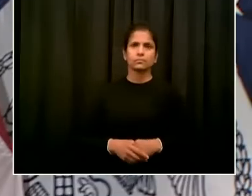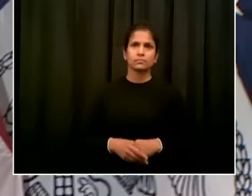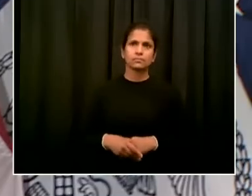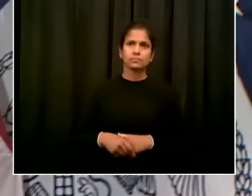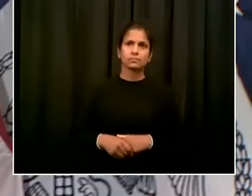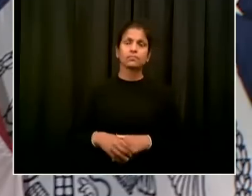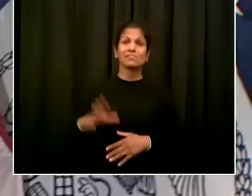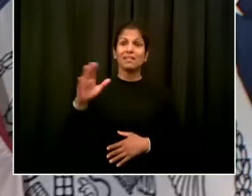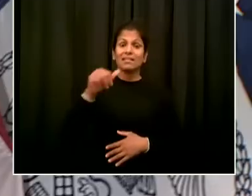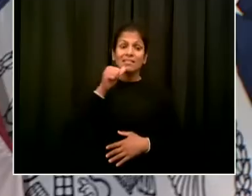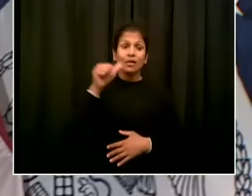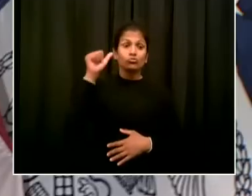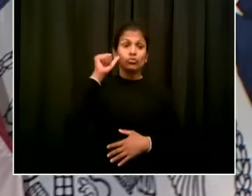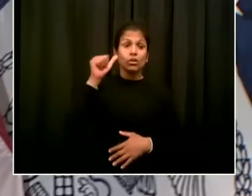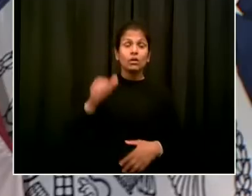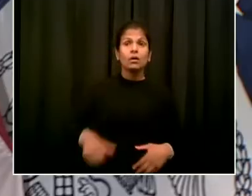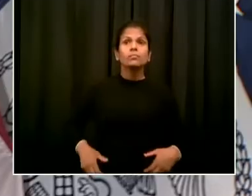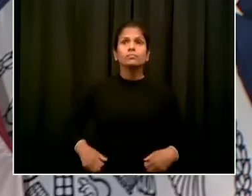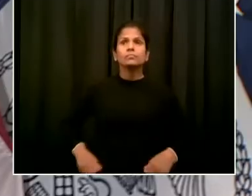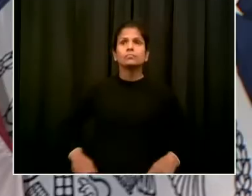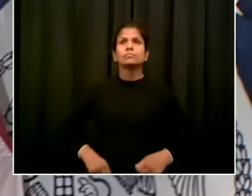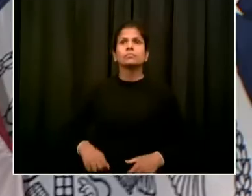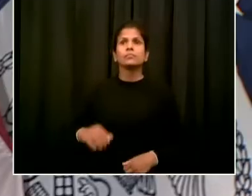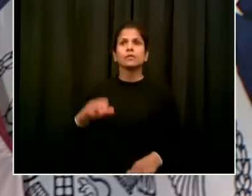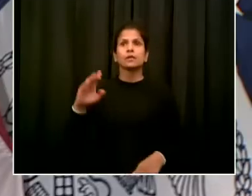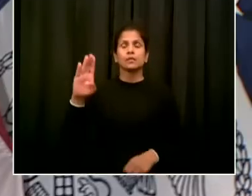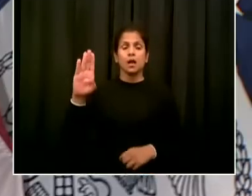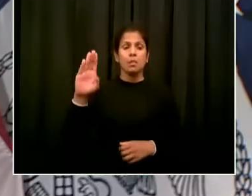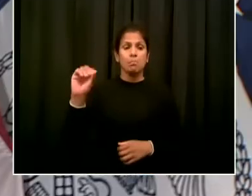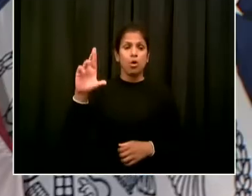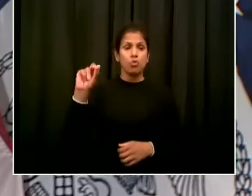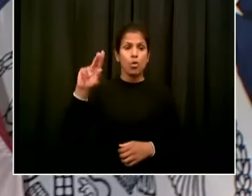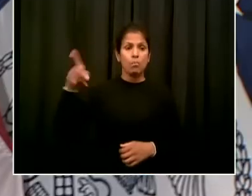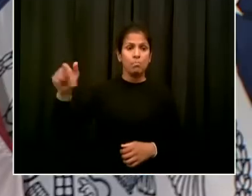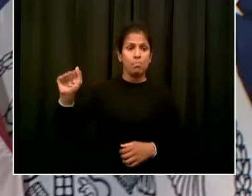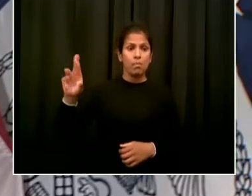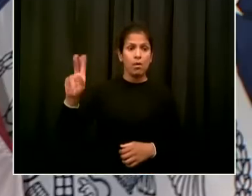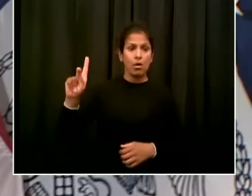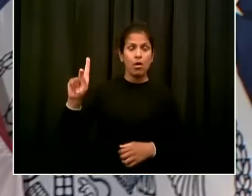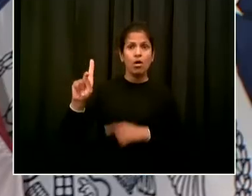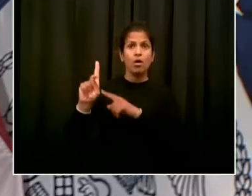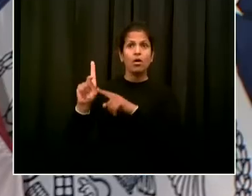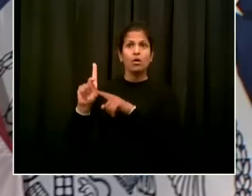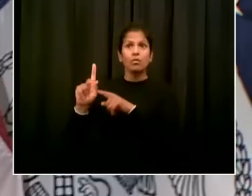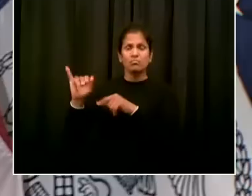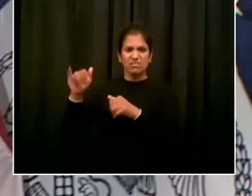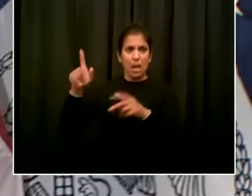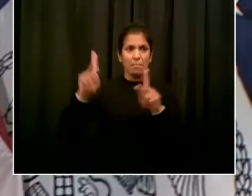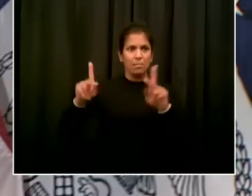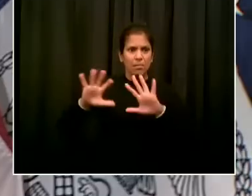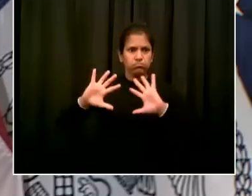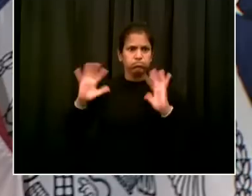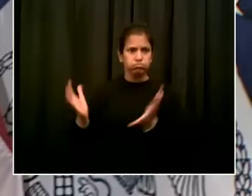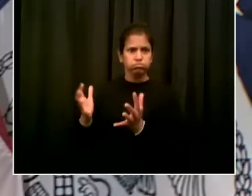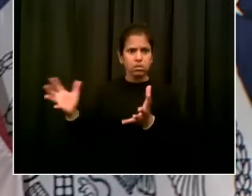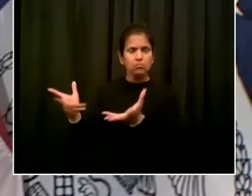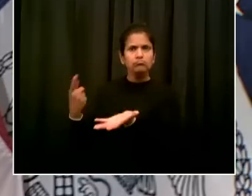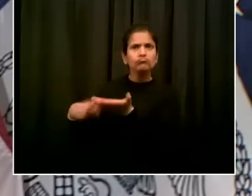Reporter: YESTERDAY, RESIDENTS FELT LIKEETH EEWY ERERE TO LOSE BY LARGE NUMBER OF